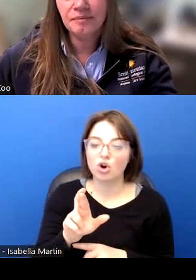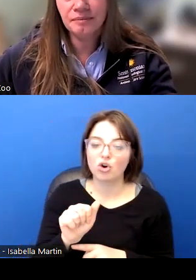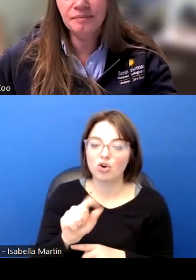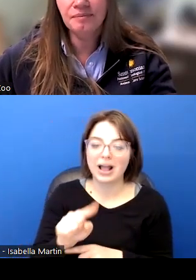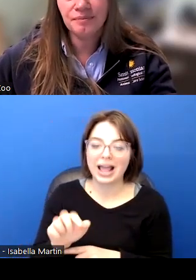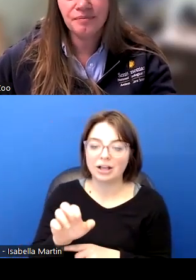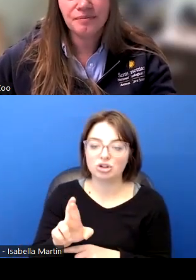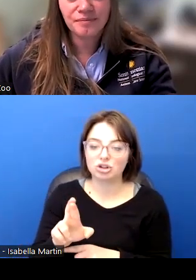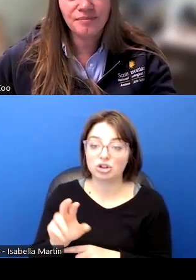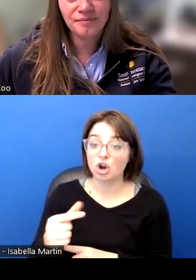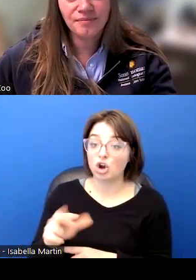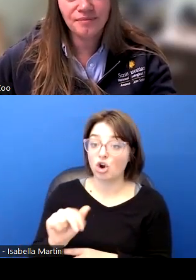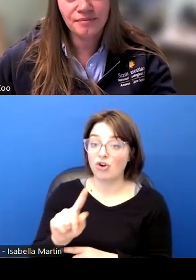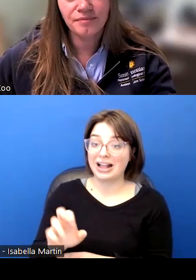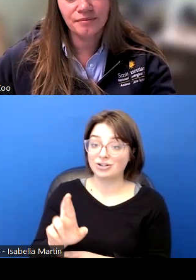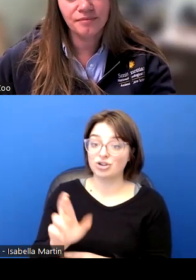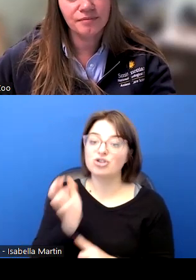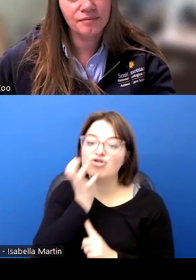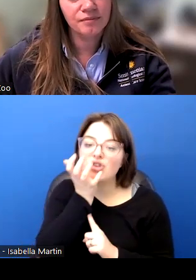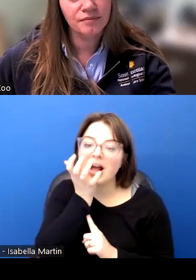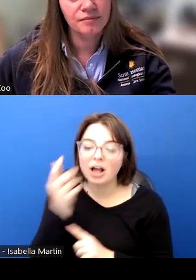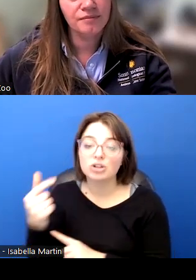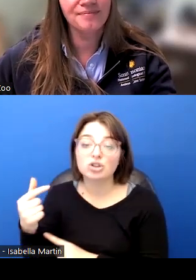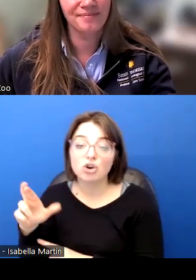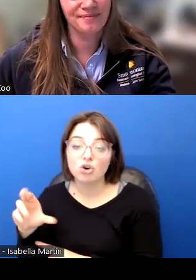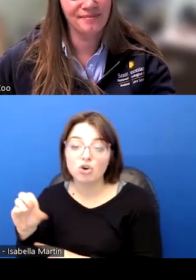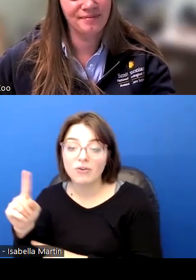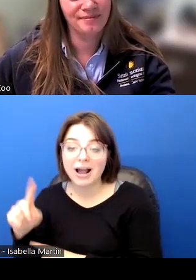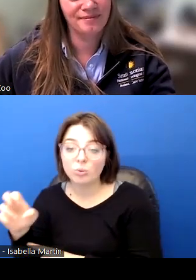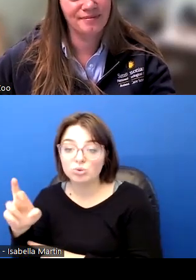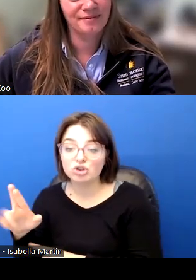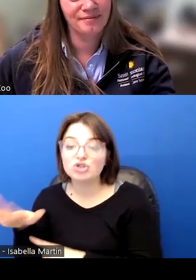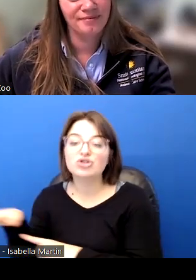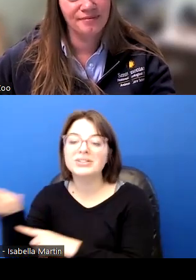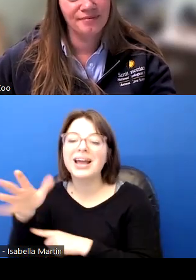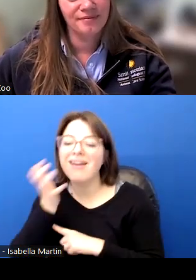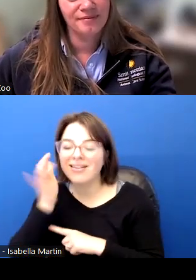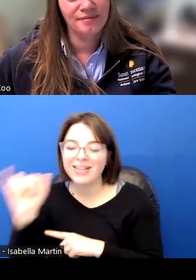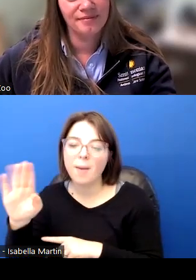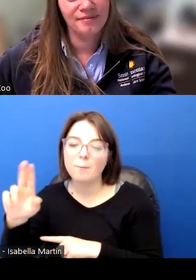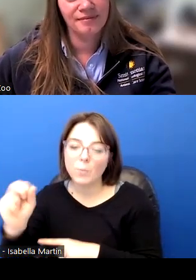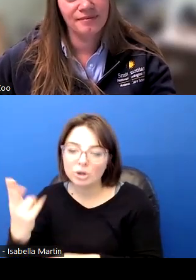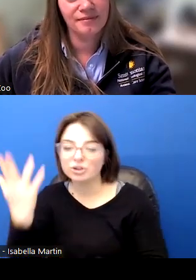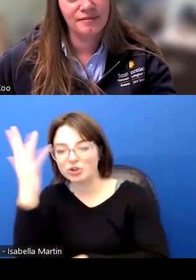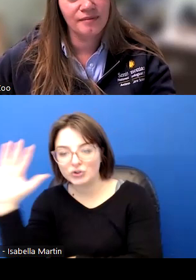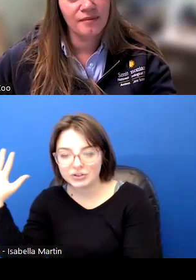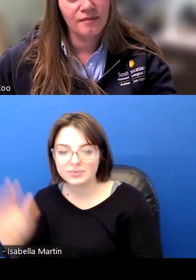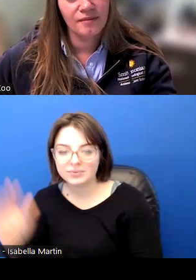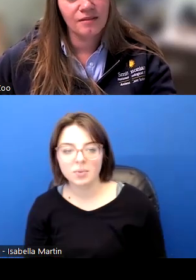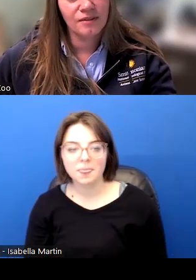clarification, thank you. All right, okay another very different one the Panamanian golden frog.